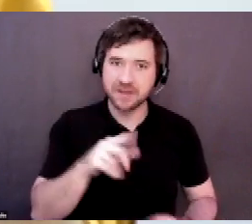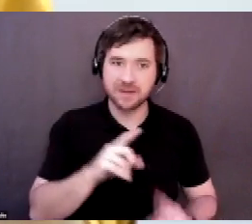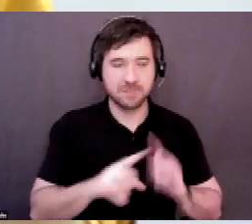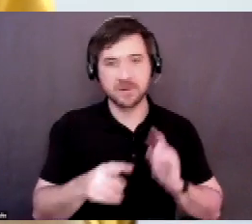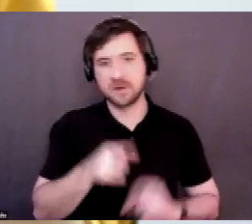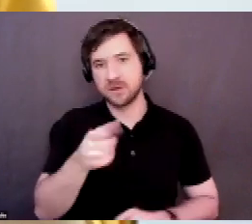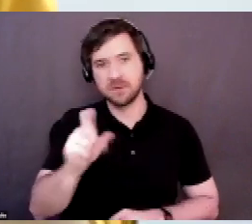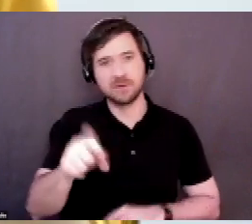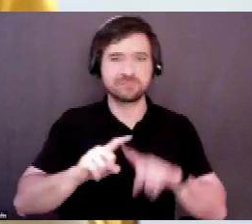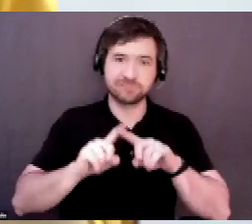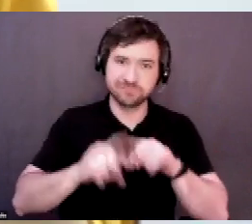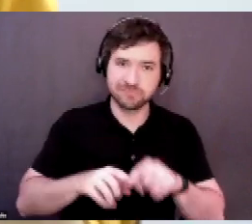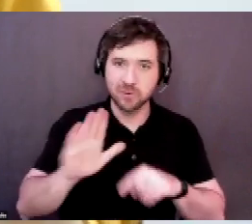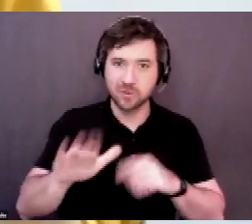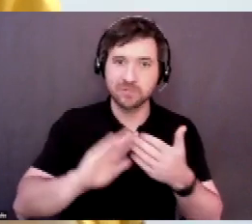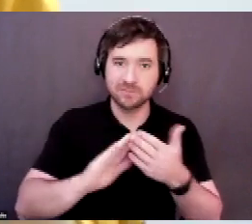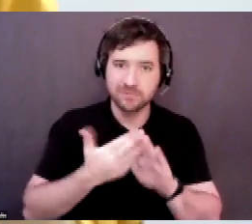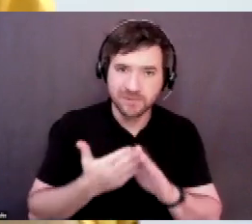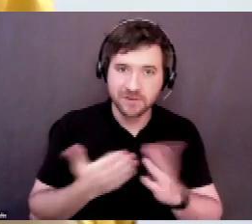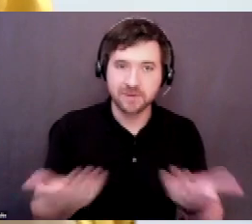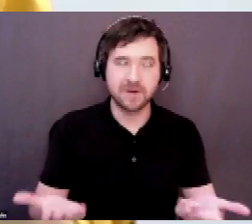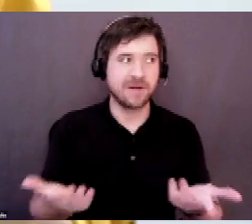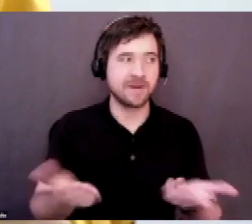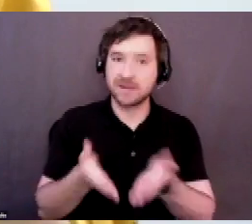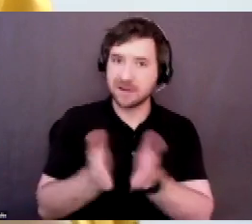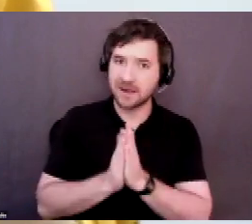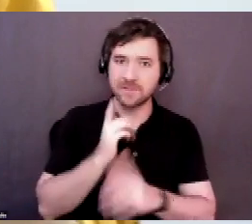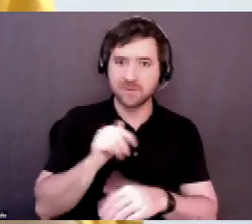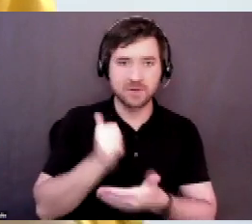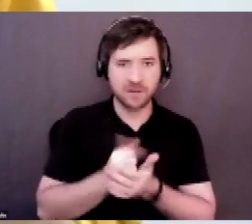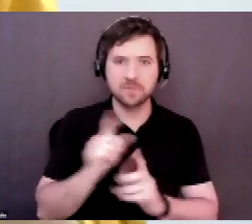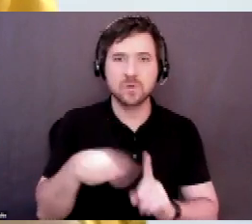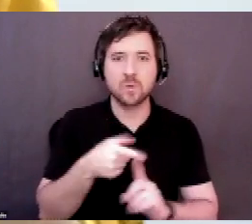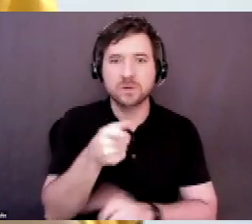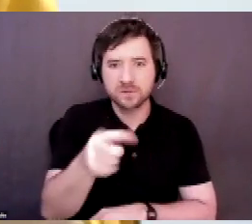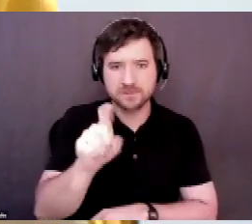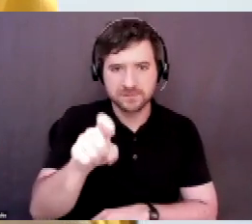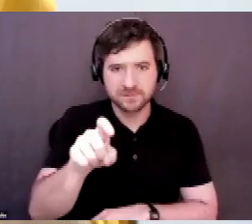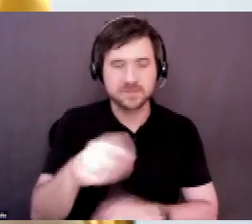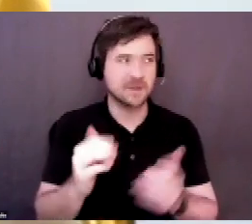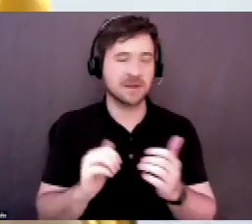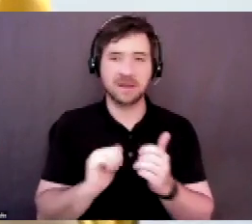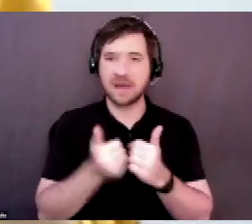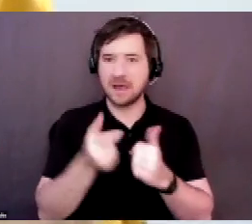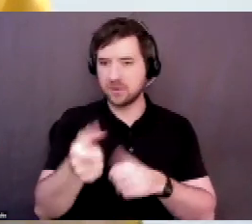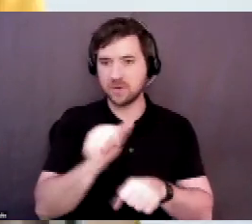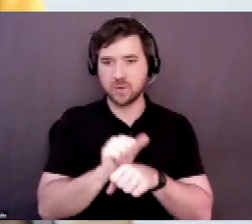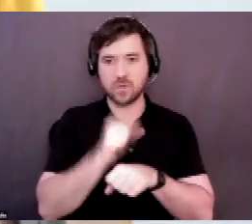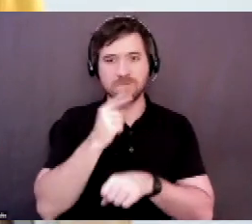It takes leaning in and asking for help when you need it and how it works for you. Now more than ever,